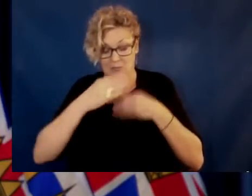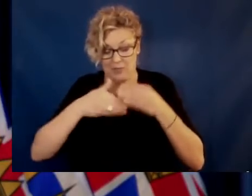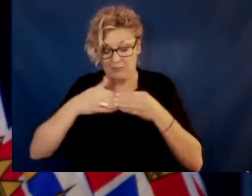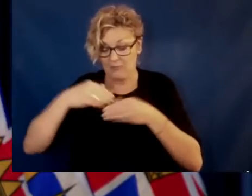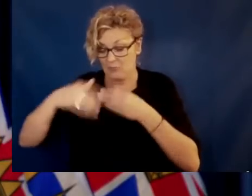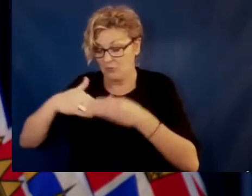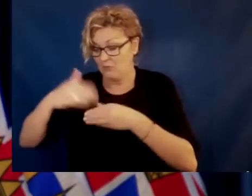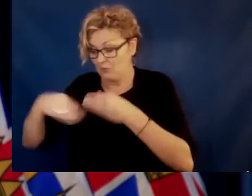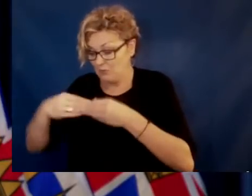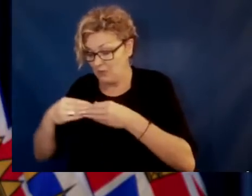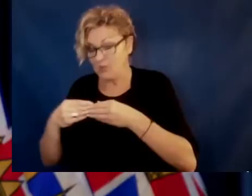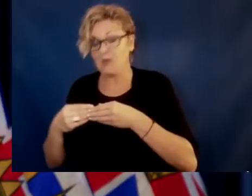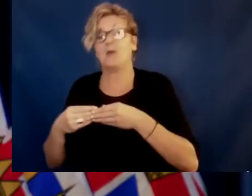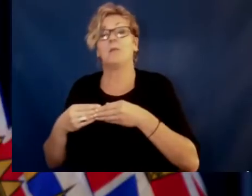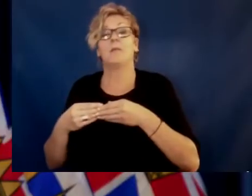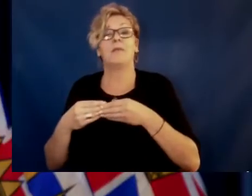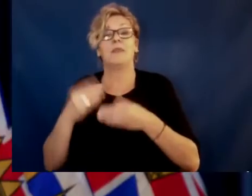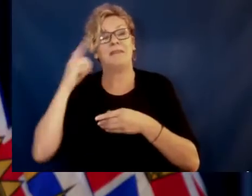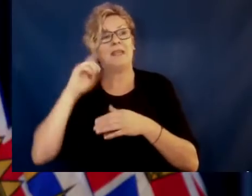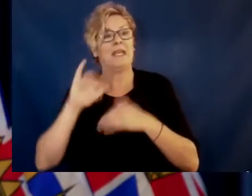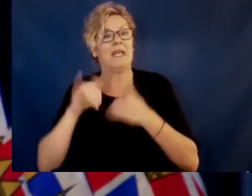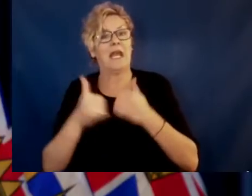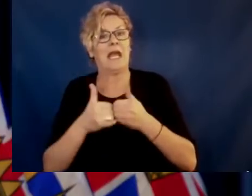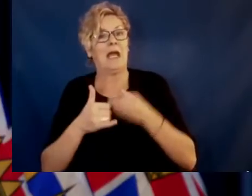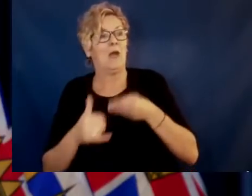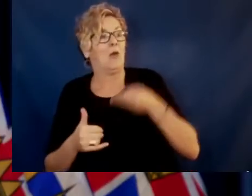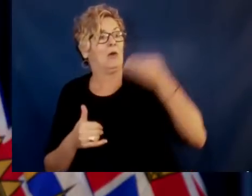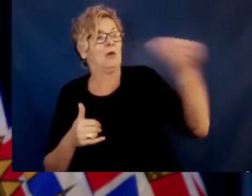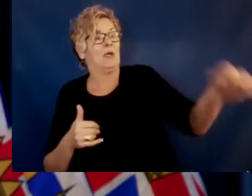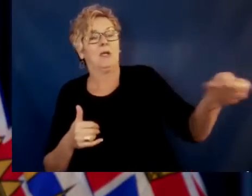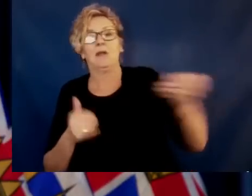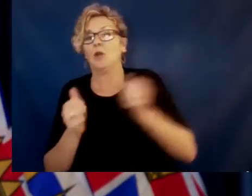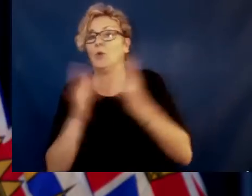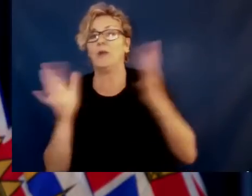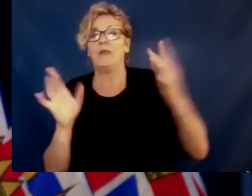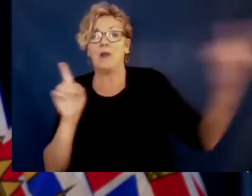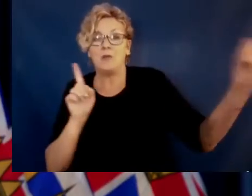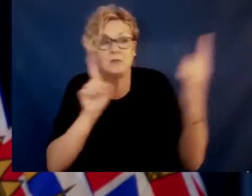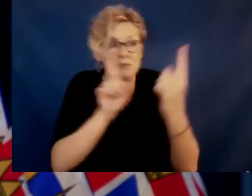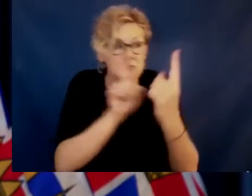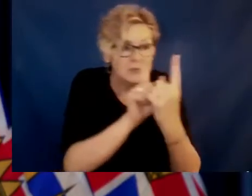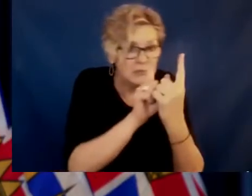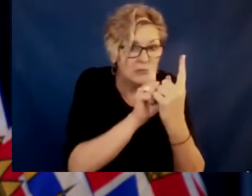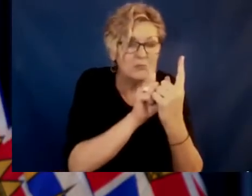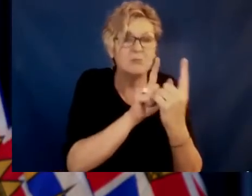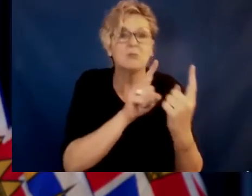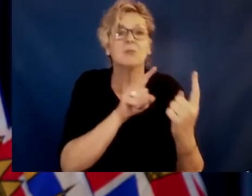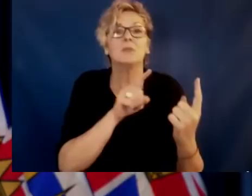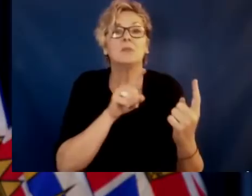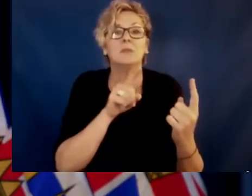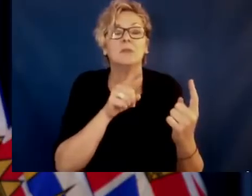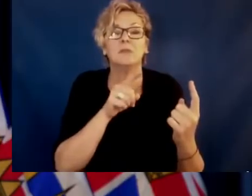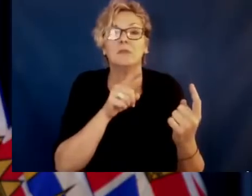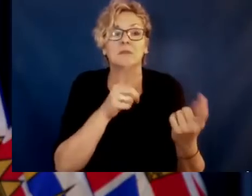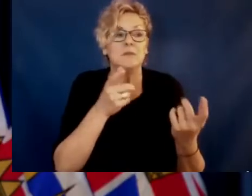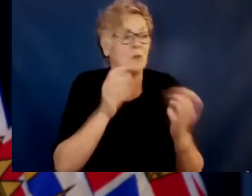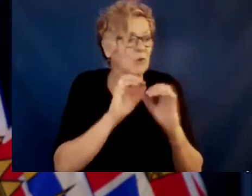do that. But this is not the year when we're going to have hundreds of kids going to hundreds of